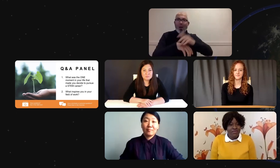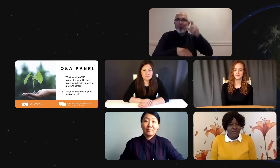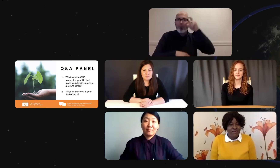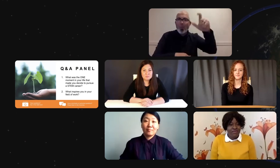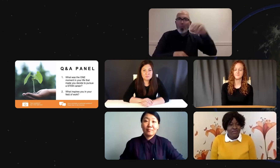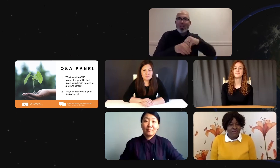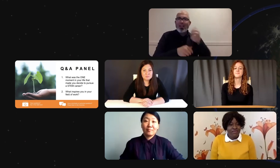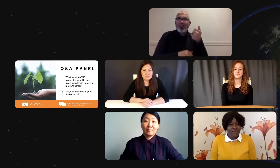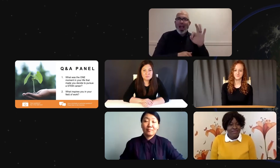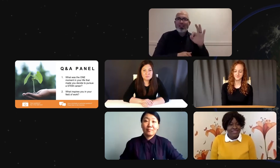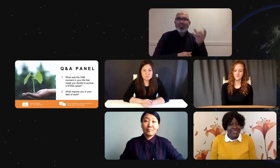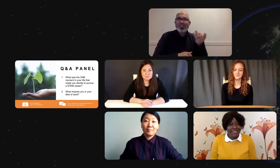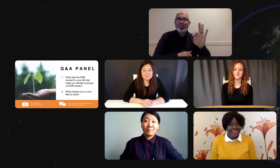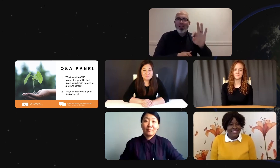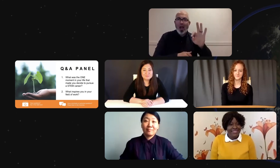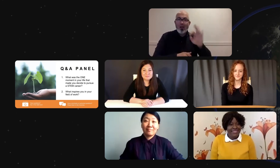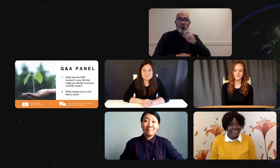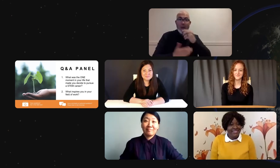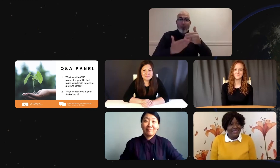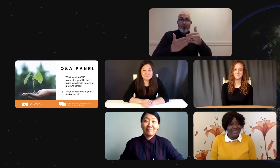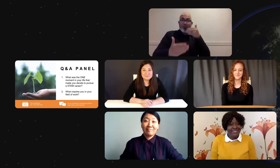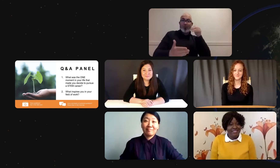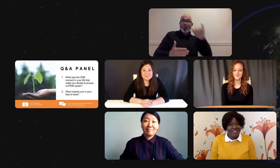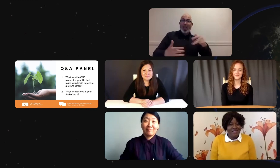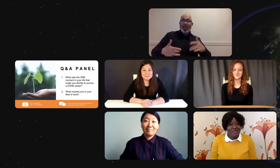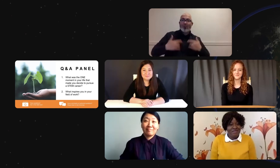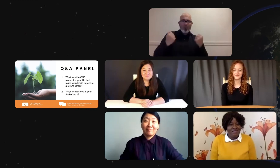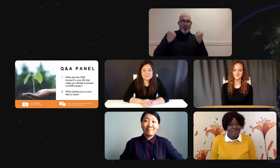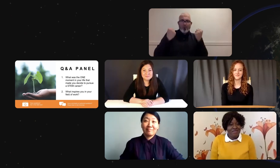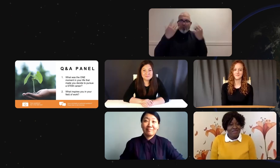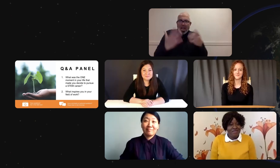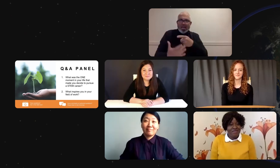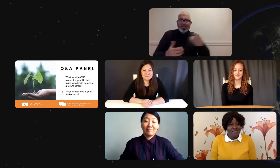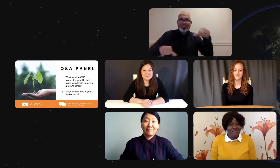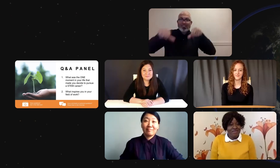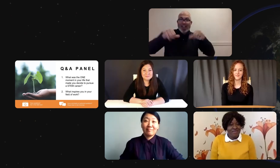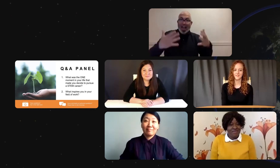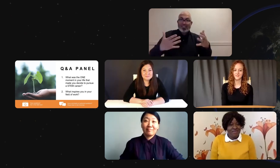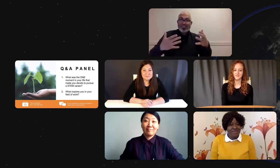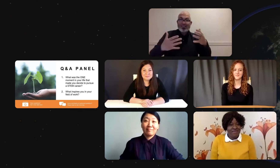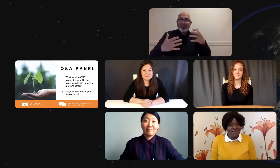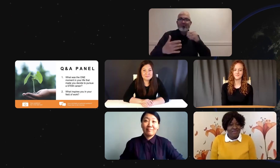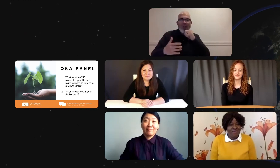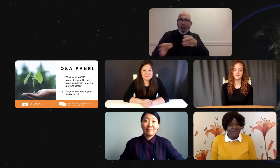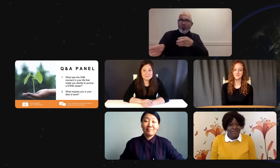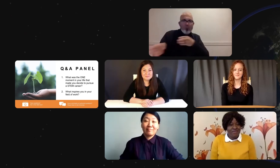Often, that's Neil Armstrong landing on the moon.